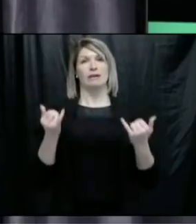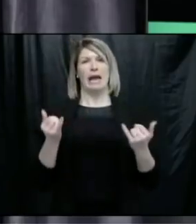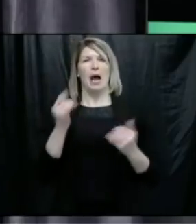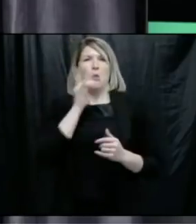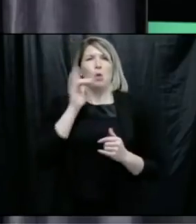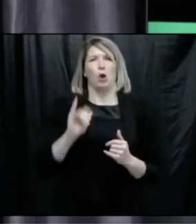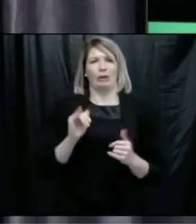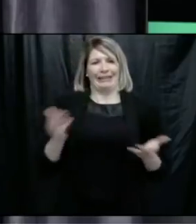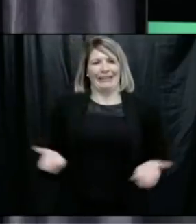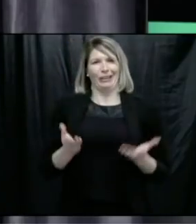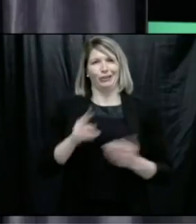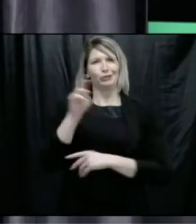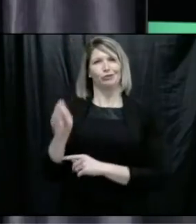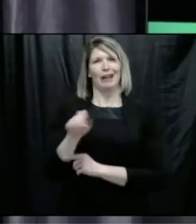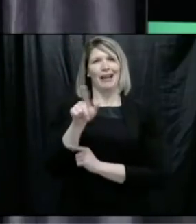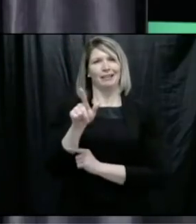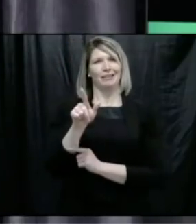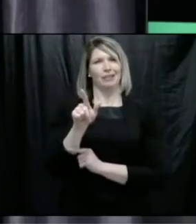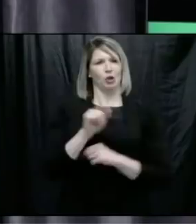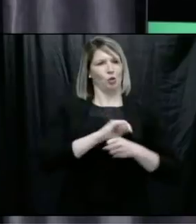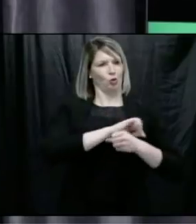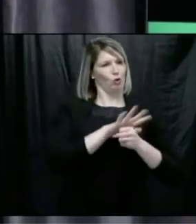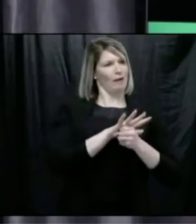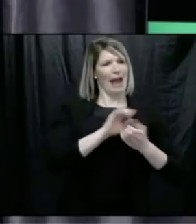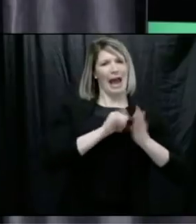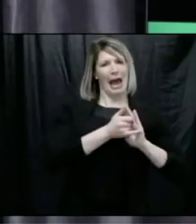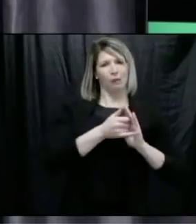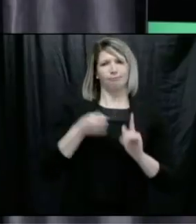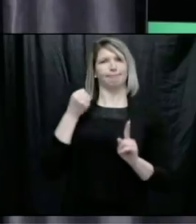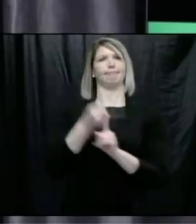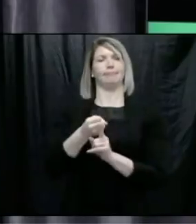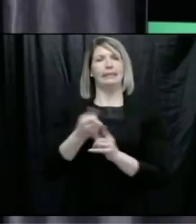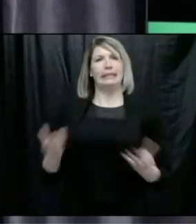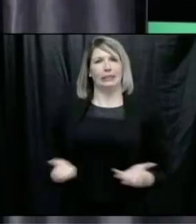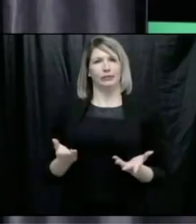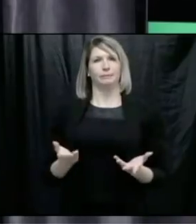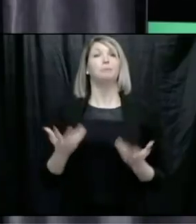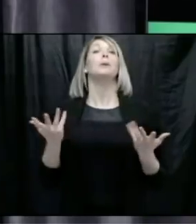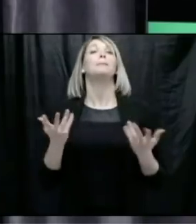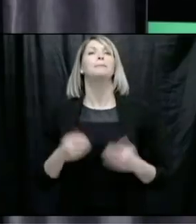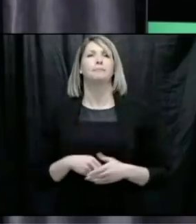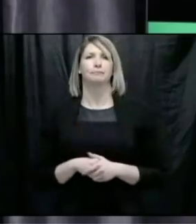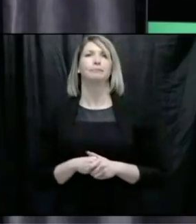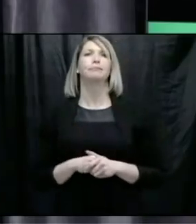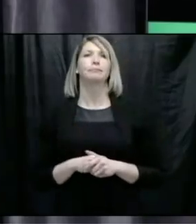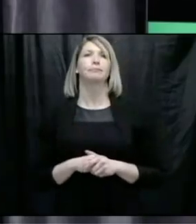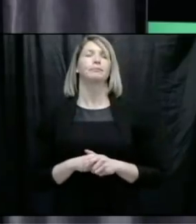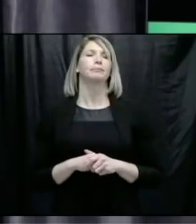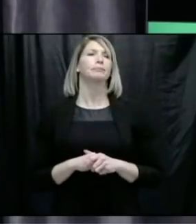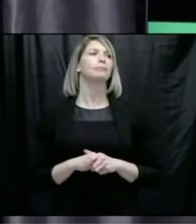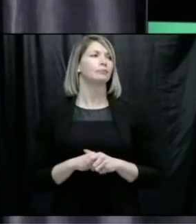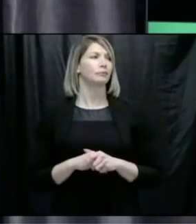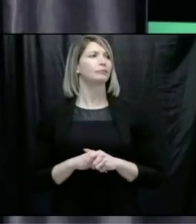AS OF NOW.